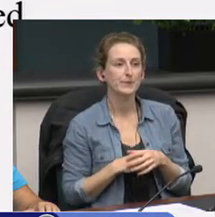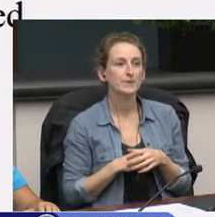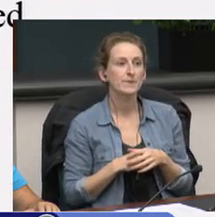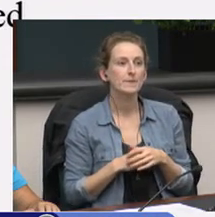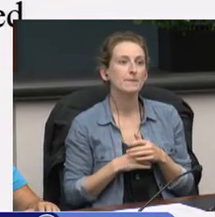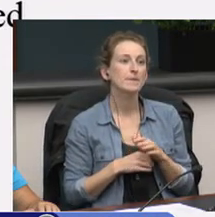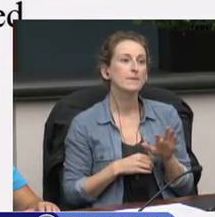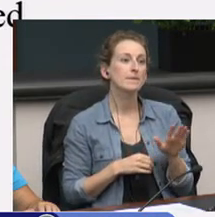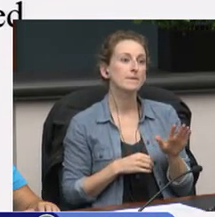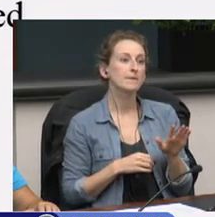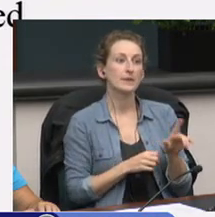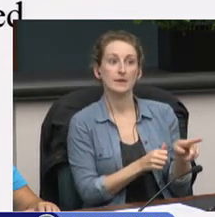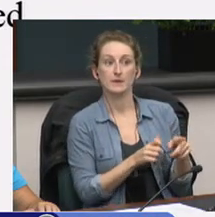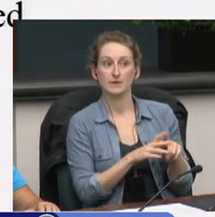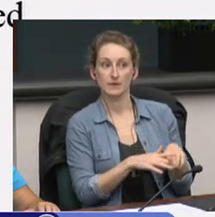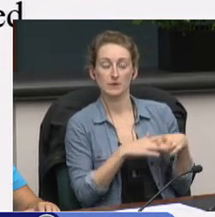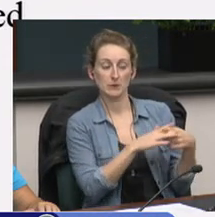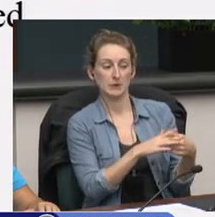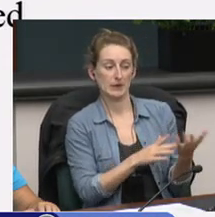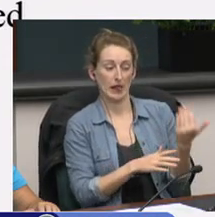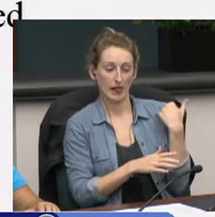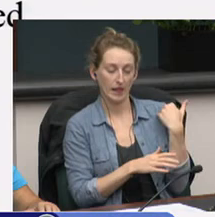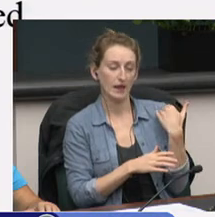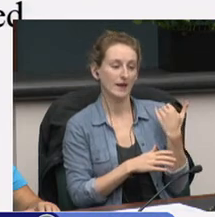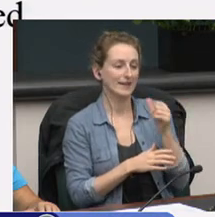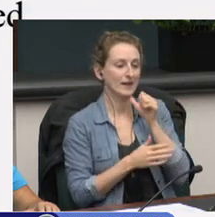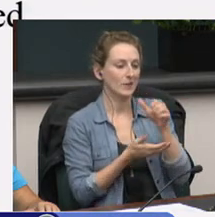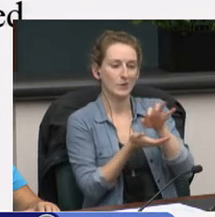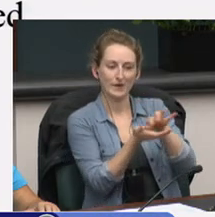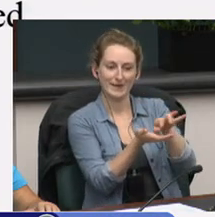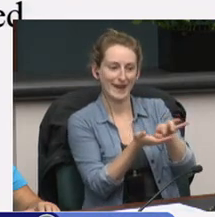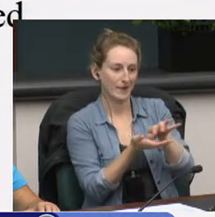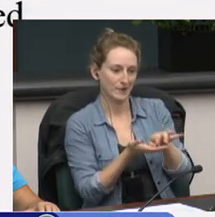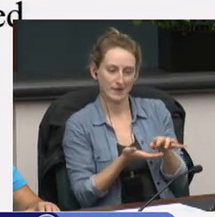given they weren't being counted but there's a kind of a break out I believe